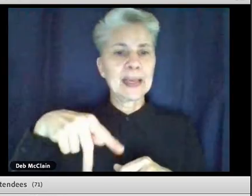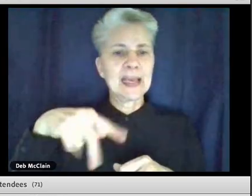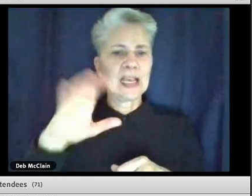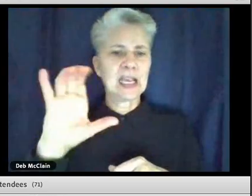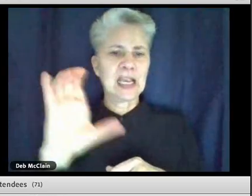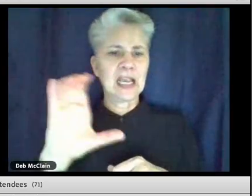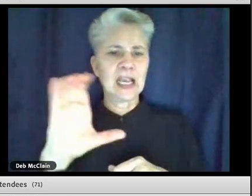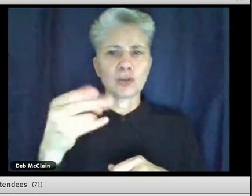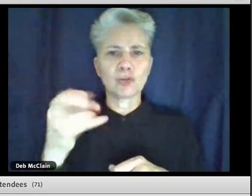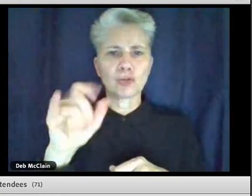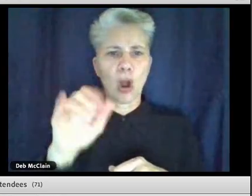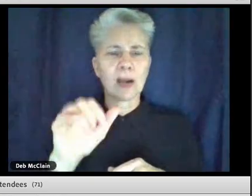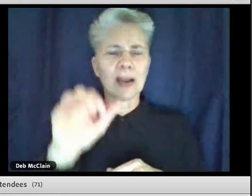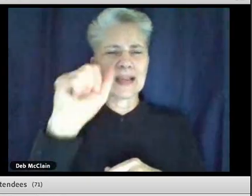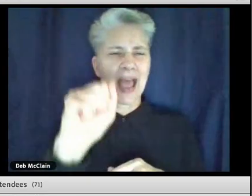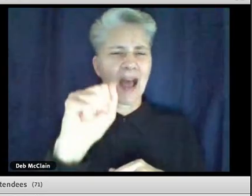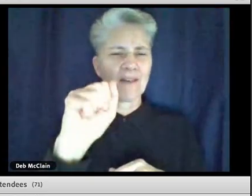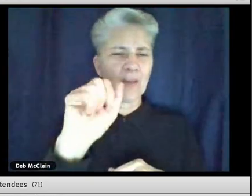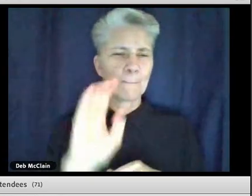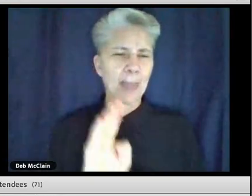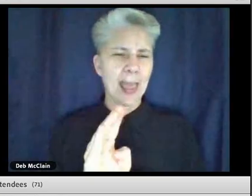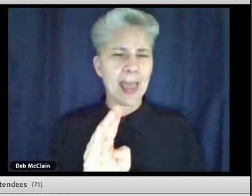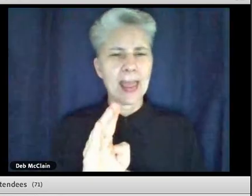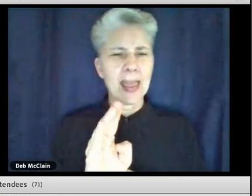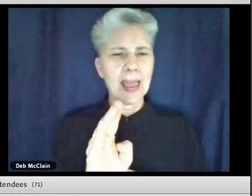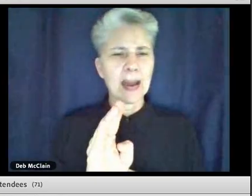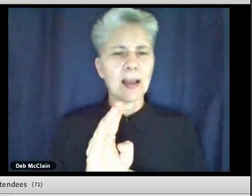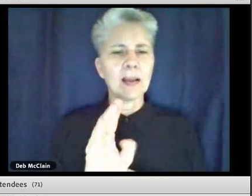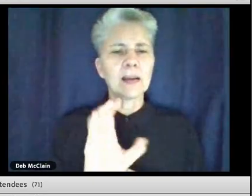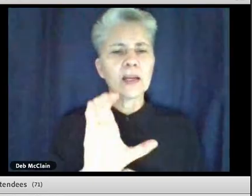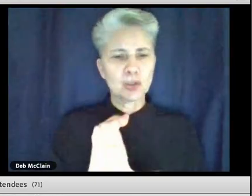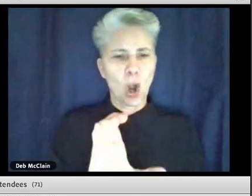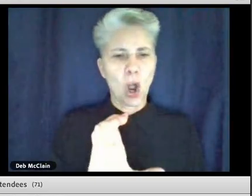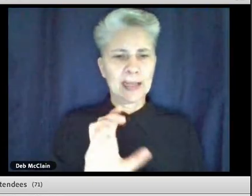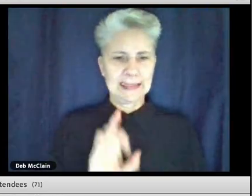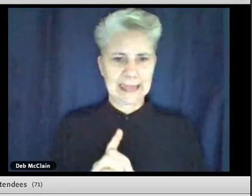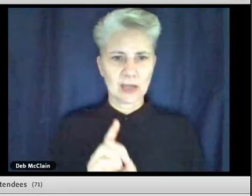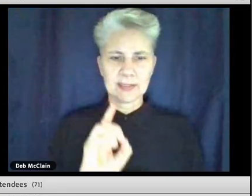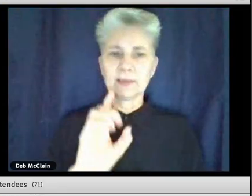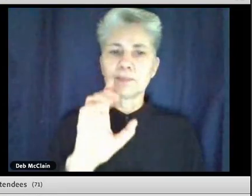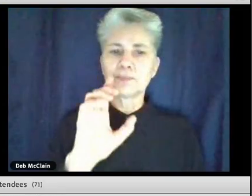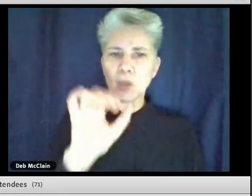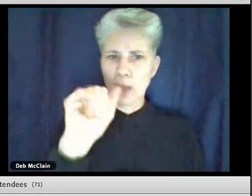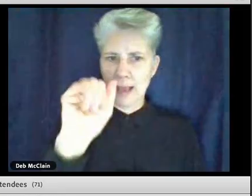so it's Alpha, Beta -- I'm sorry. Alpha, Beta, Charlie, Delta. You'll see A, B, C, D,